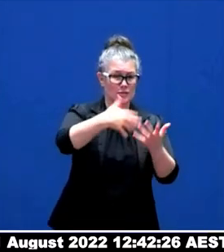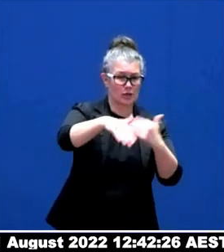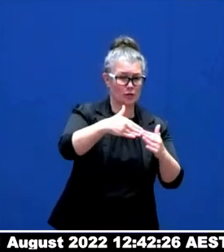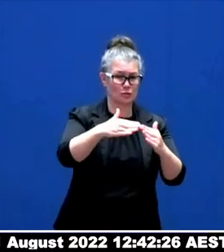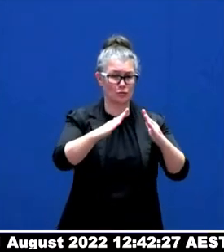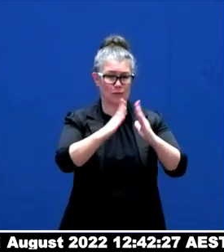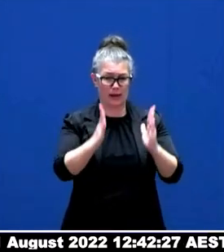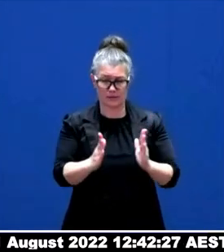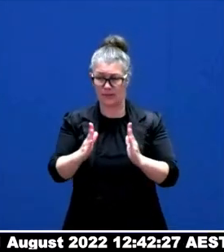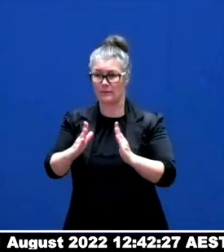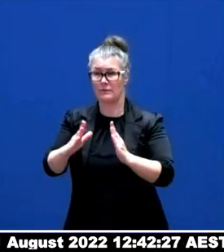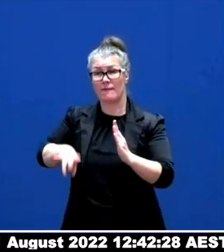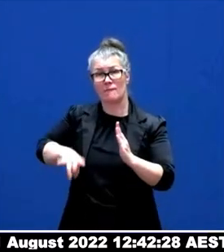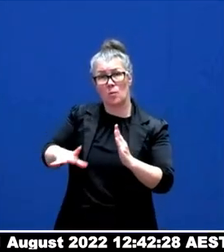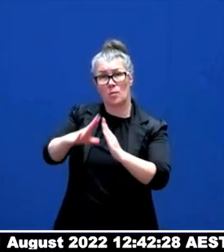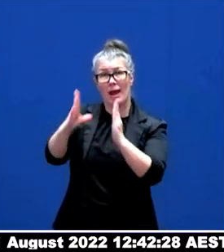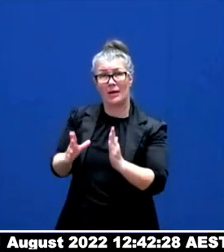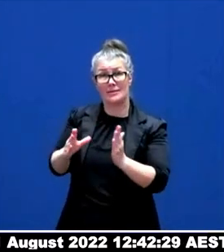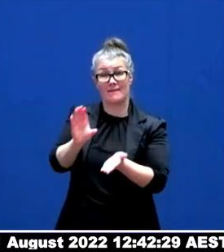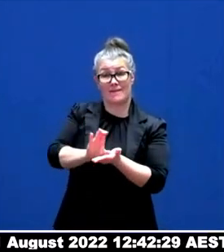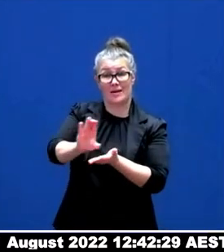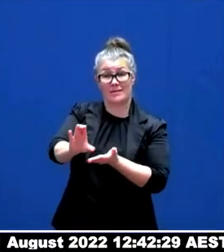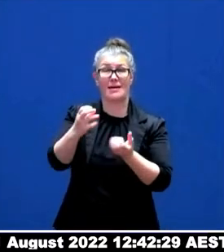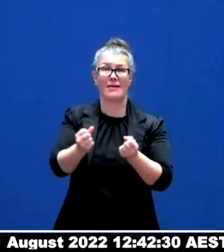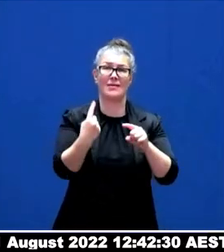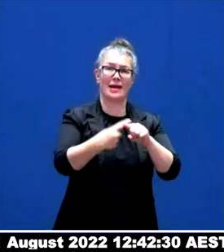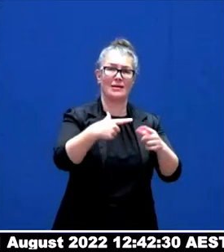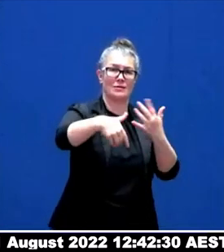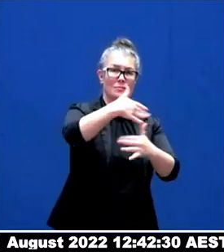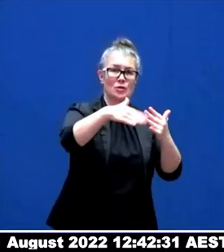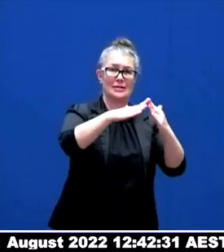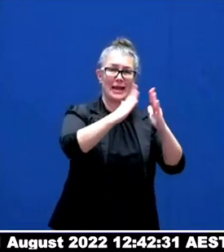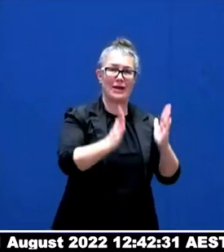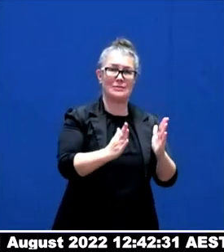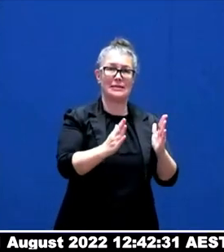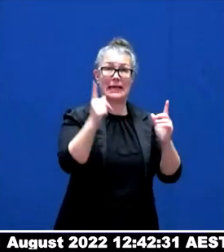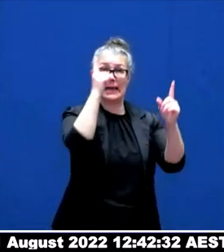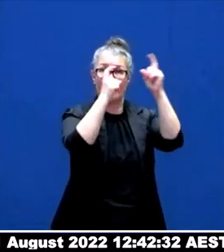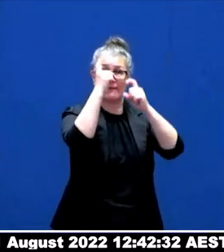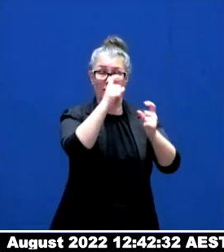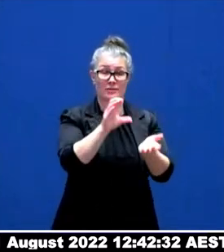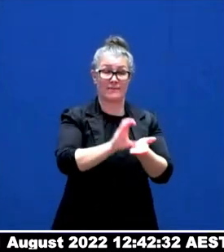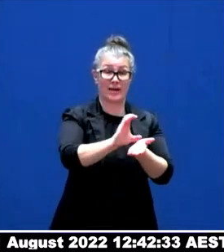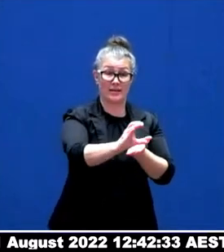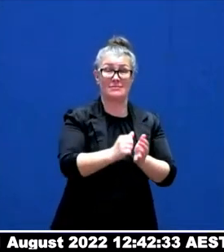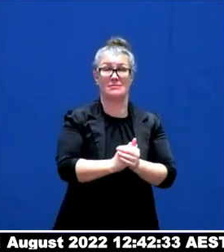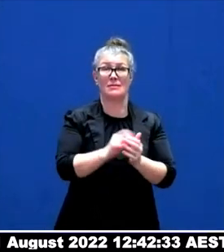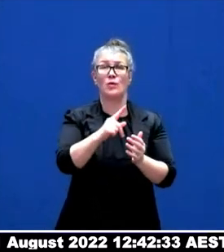And another is the Community Housing Innovation Fund. That fund goes to community housing providers and, again, an overwhelmingly large